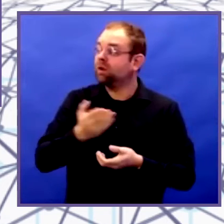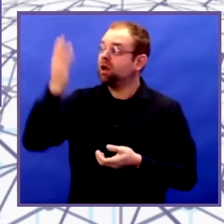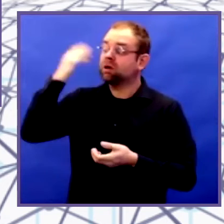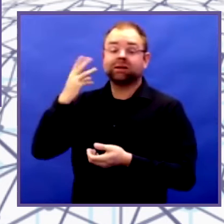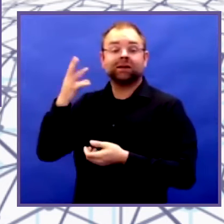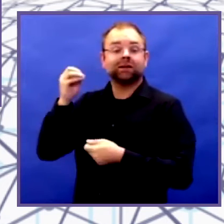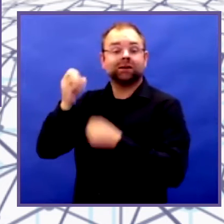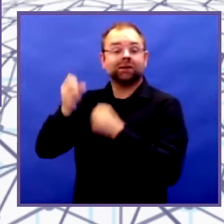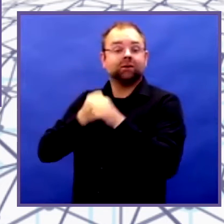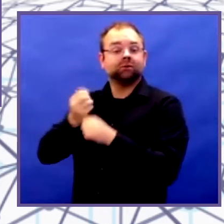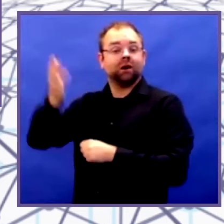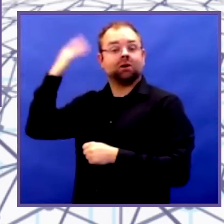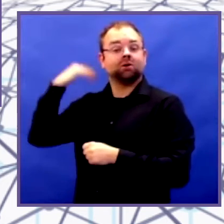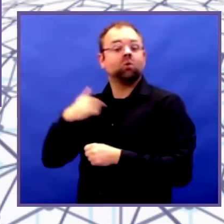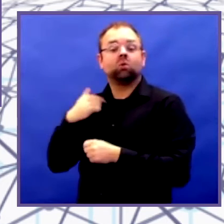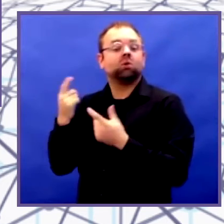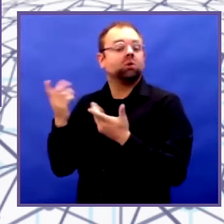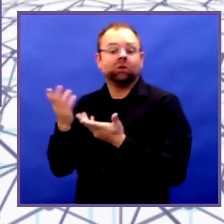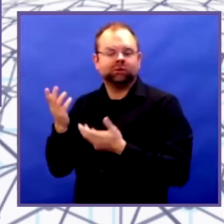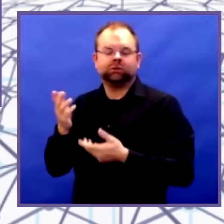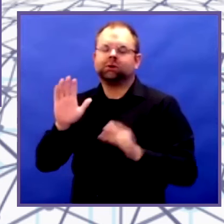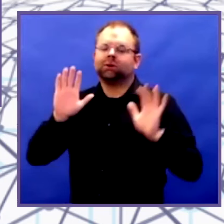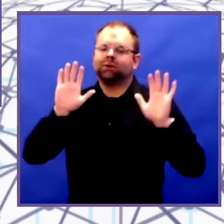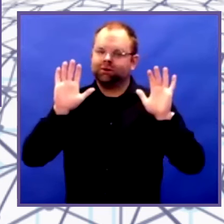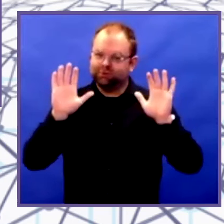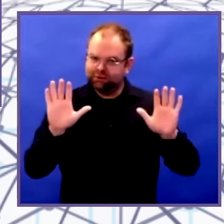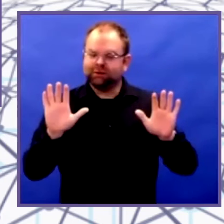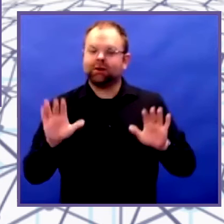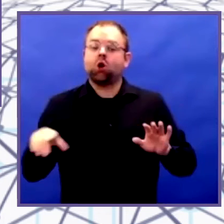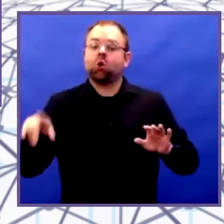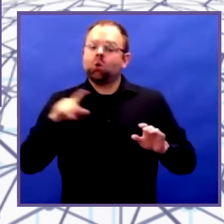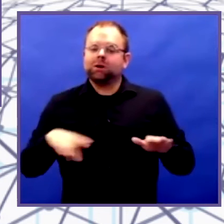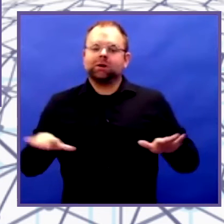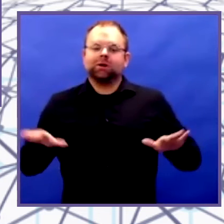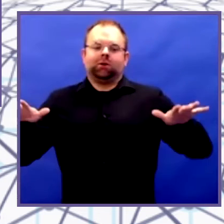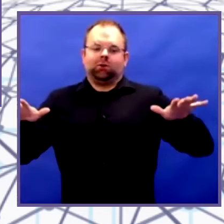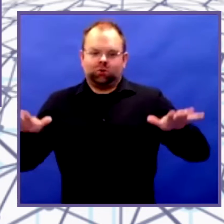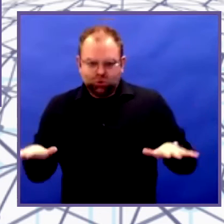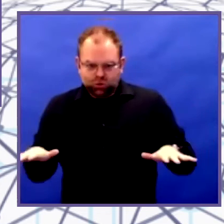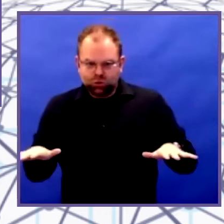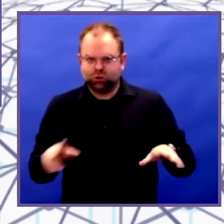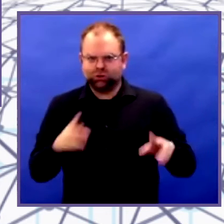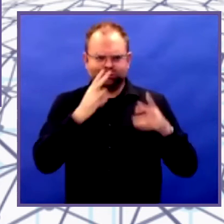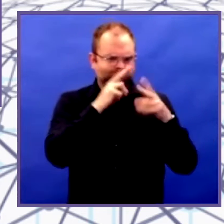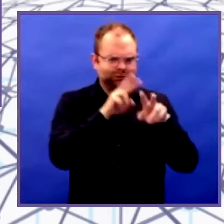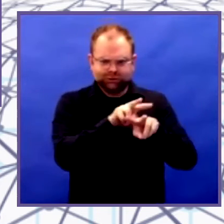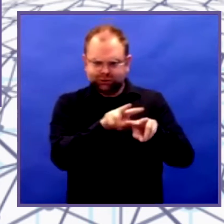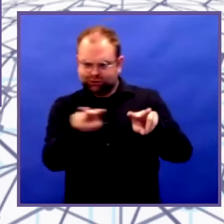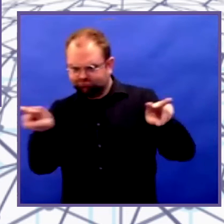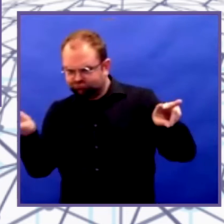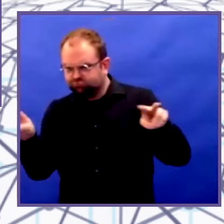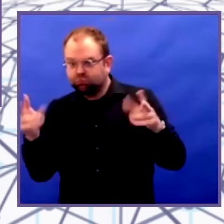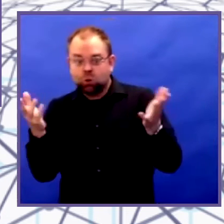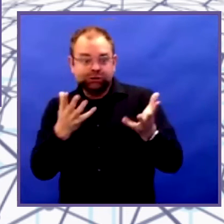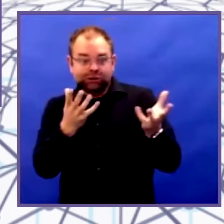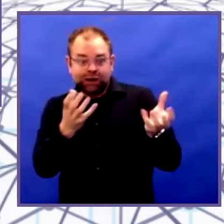to create an efficient, streamlined and collective effort that is characterised by collaboration,